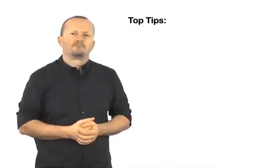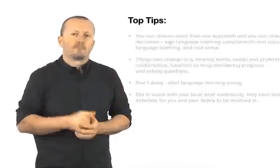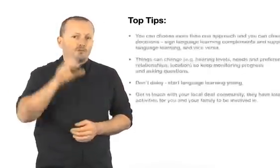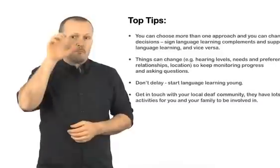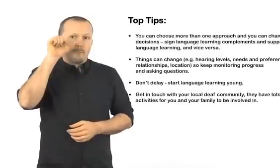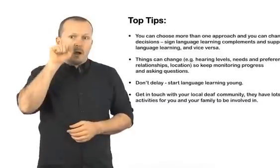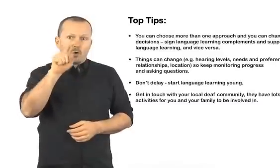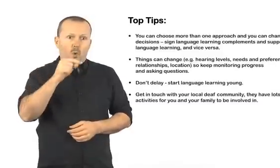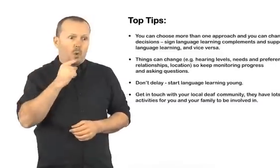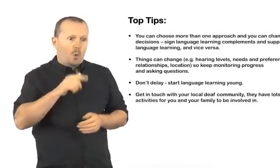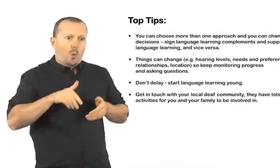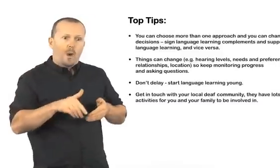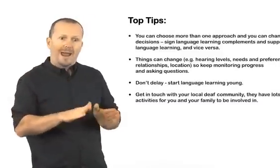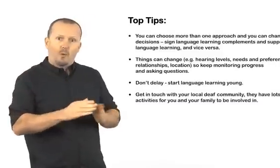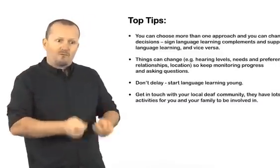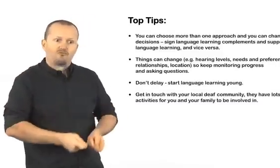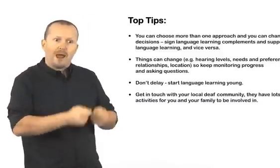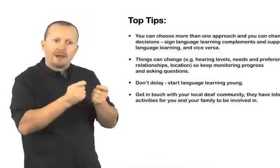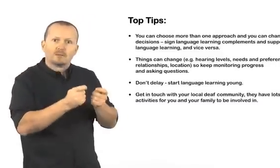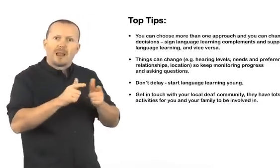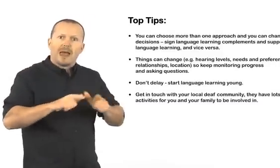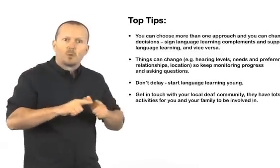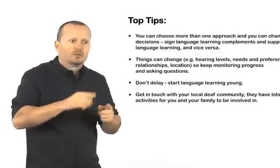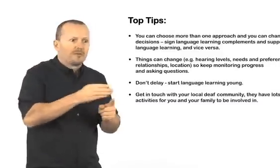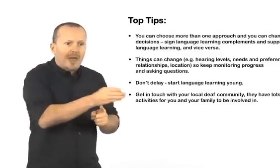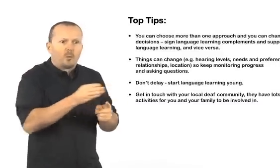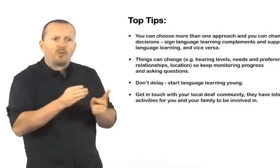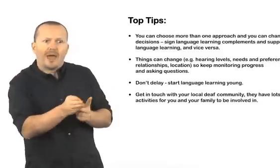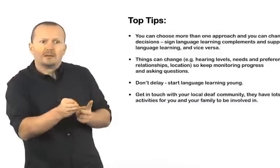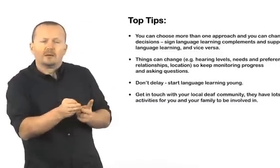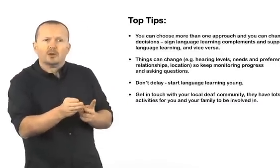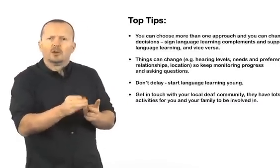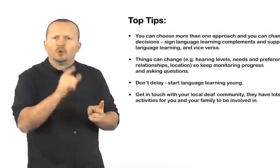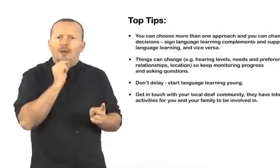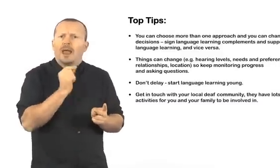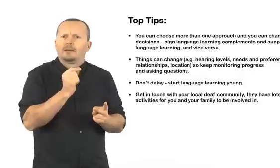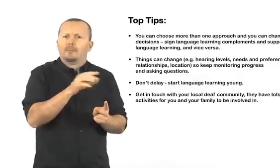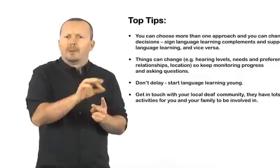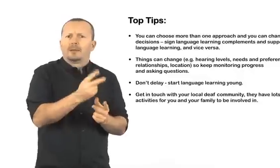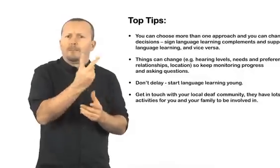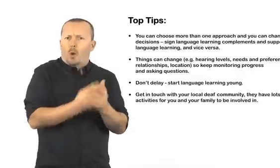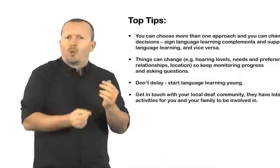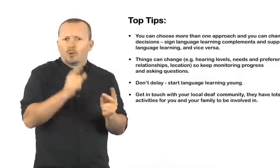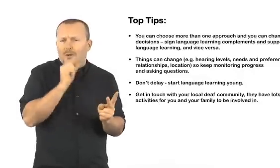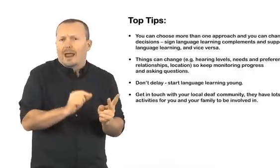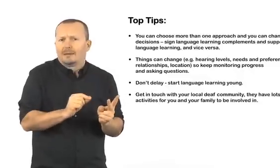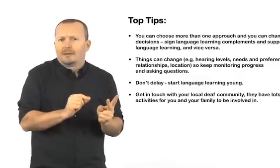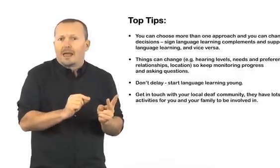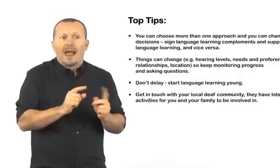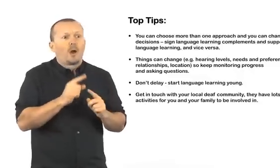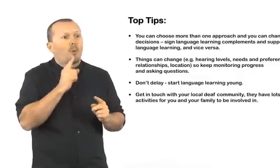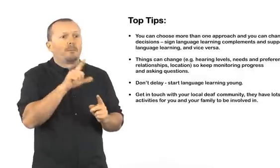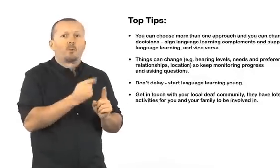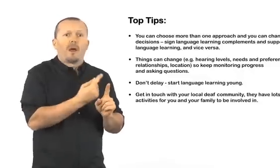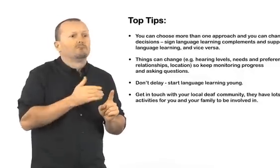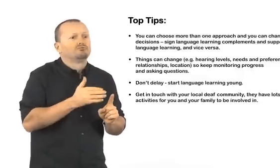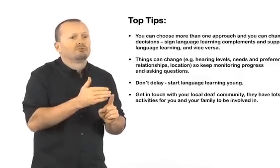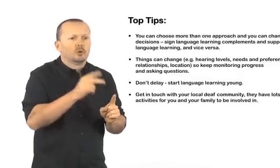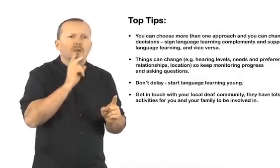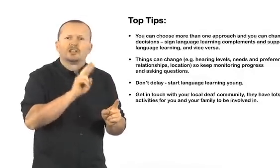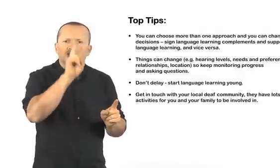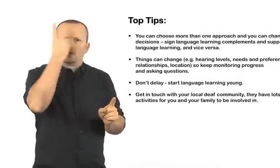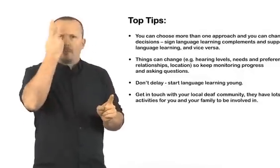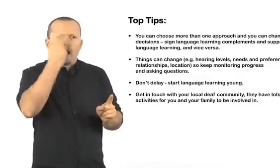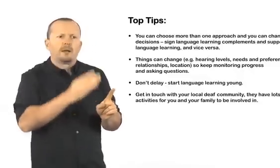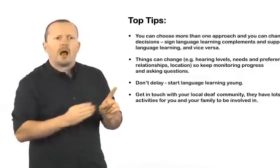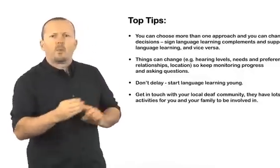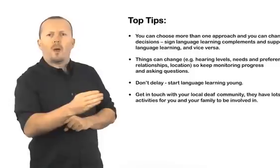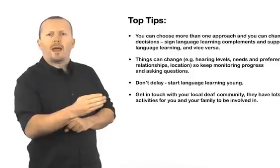You can choose more than one approach and you can change your decisions